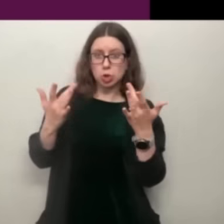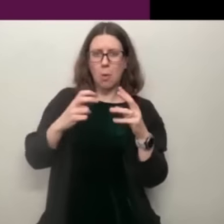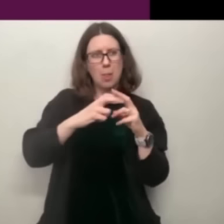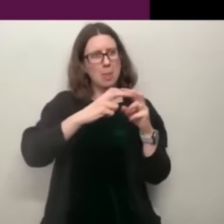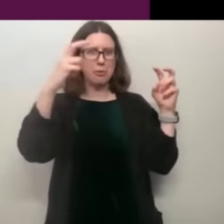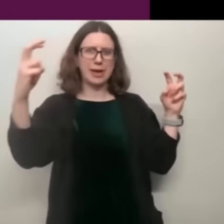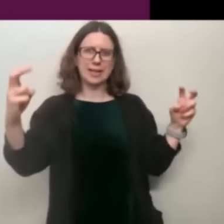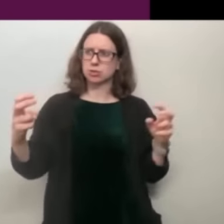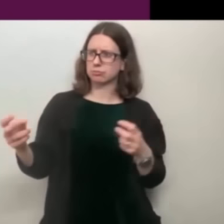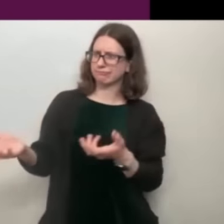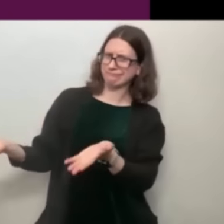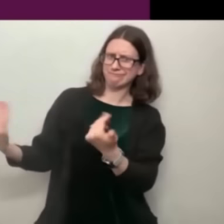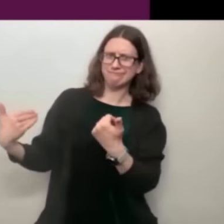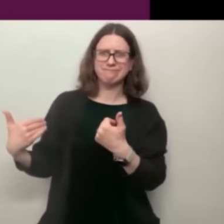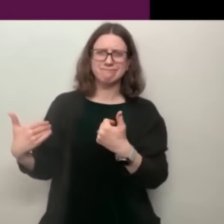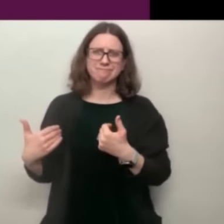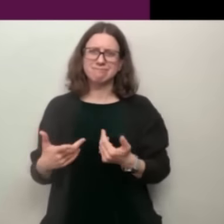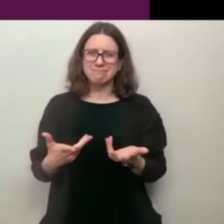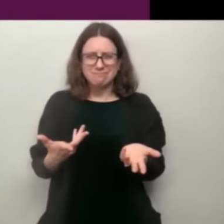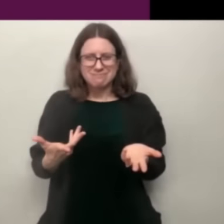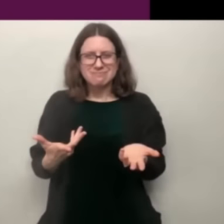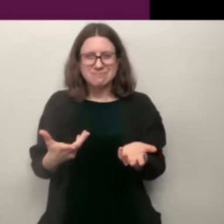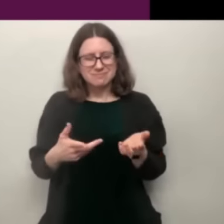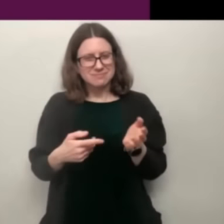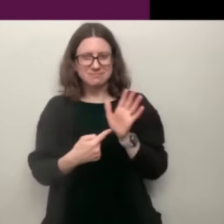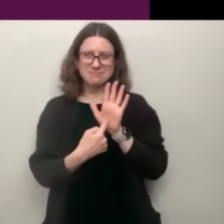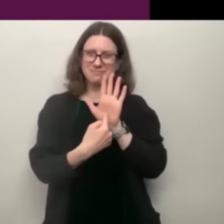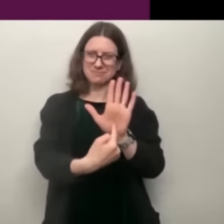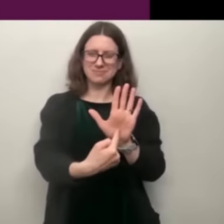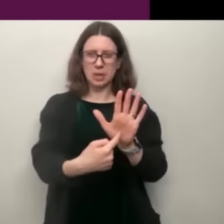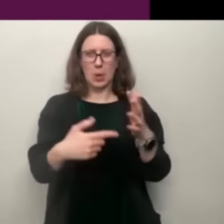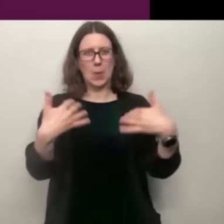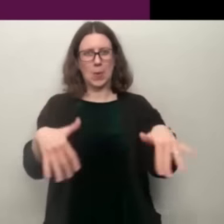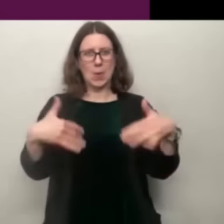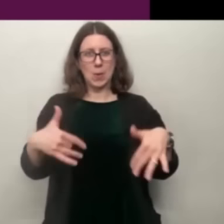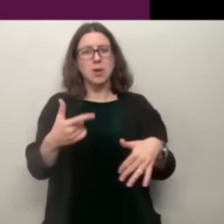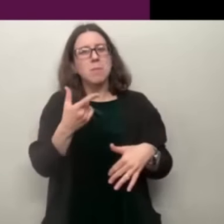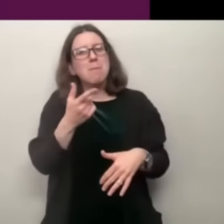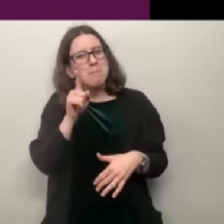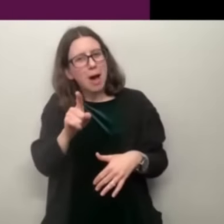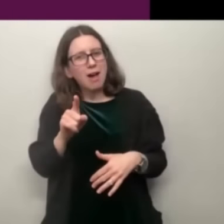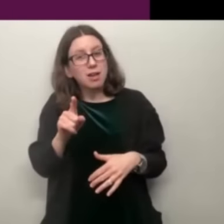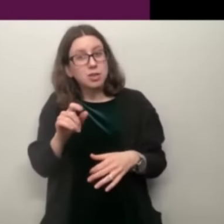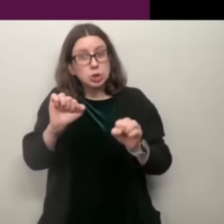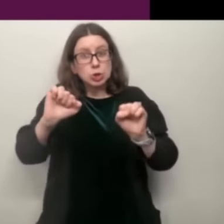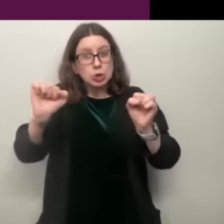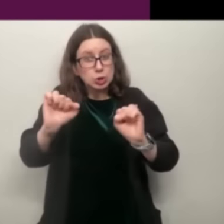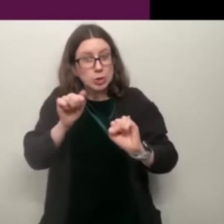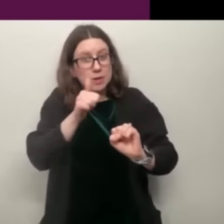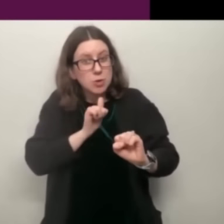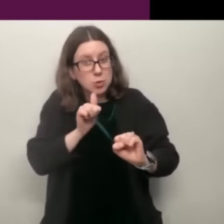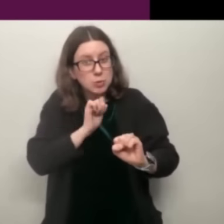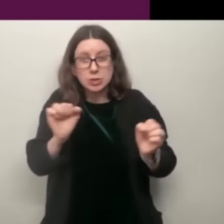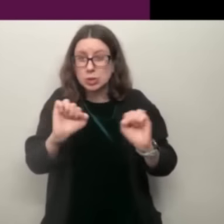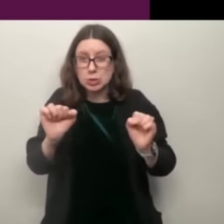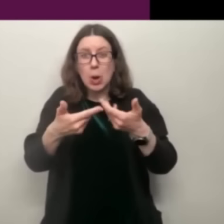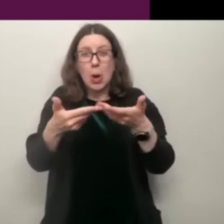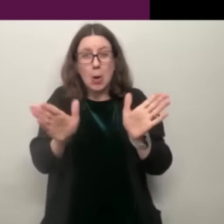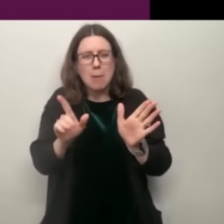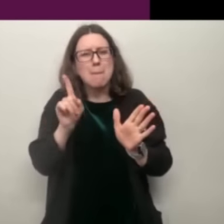As the roadways had yet to be completed, it still has a carriage flying across. As with Williams's previous painting of Coalbrookdale